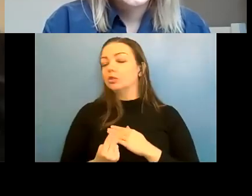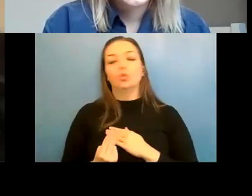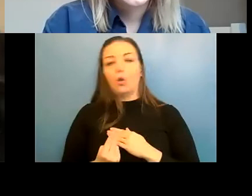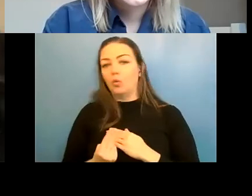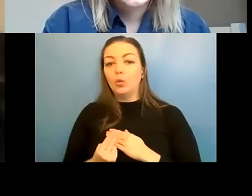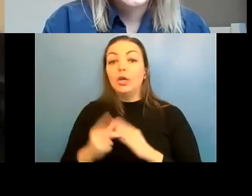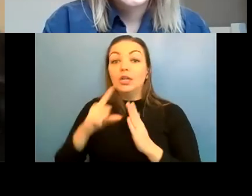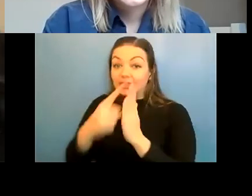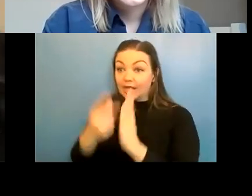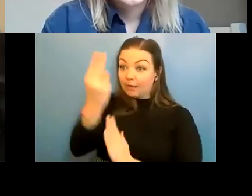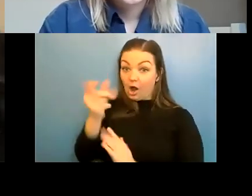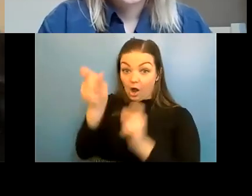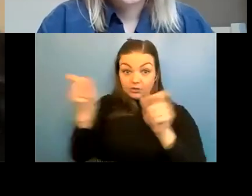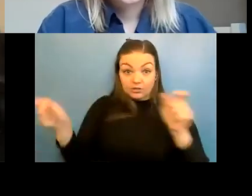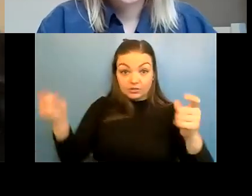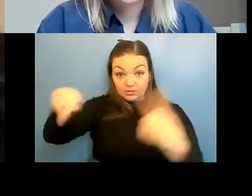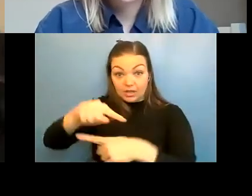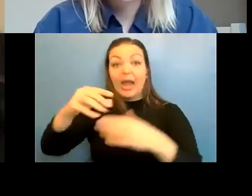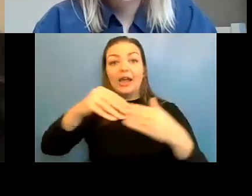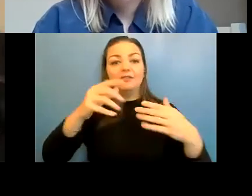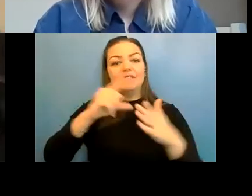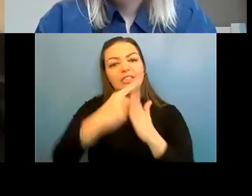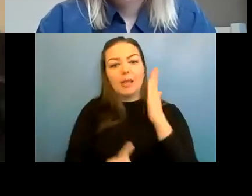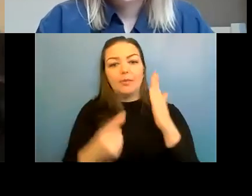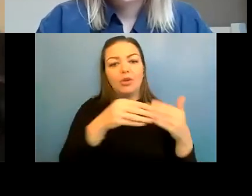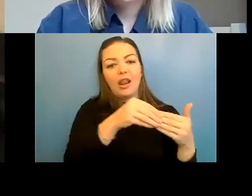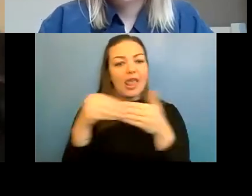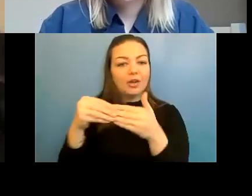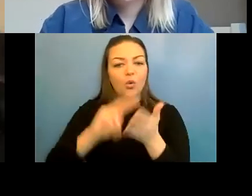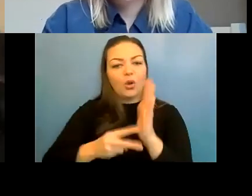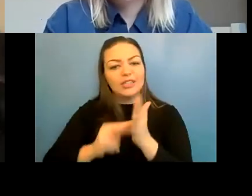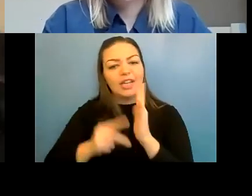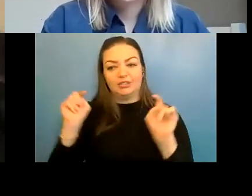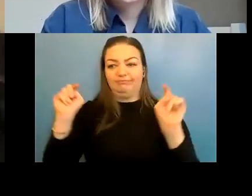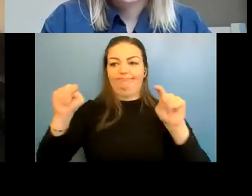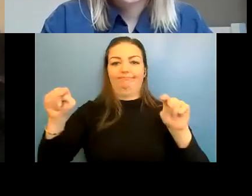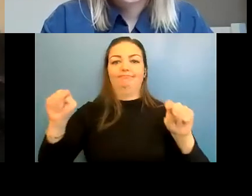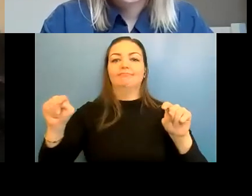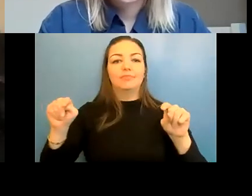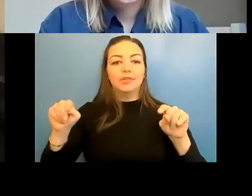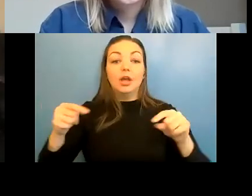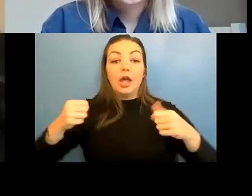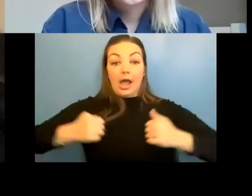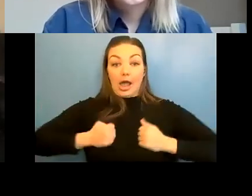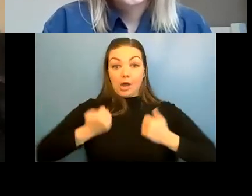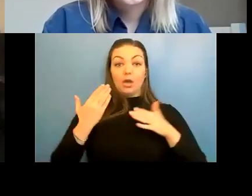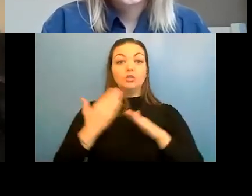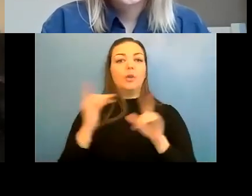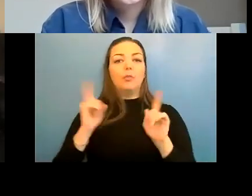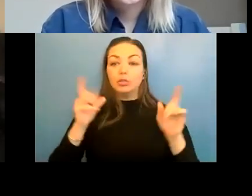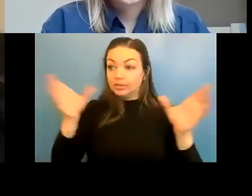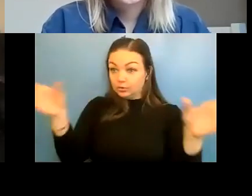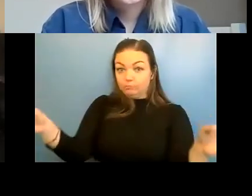and our work, as I said in the beginning, is to facilitate and to link people up, we don't do disability arts, disabled artists and disabled-led organisations do and our job is to